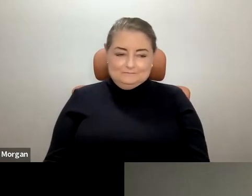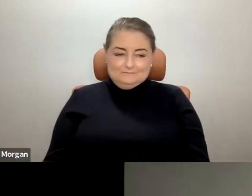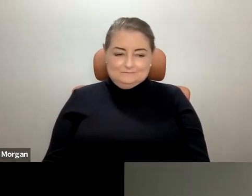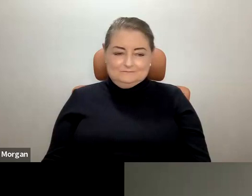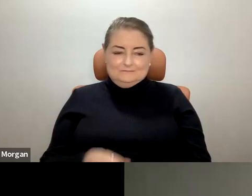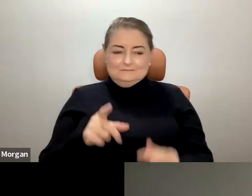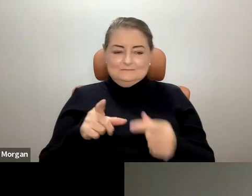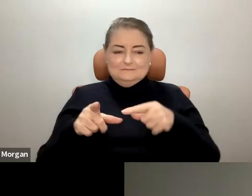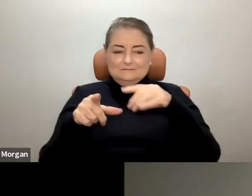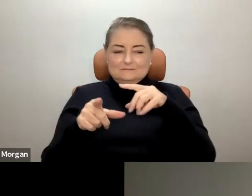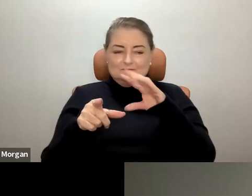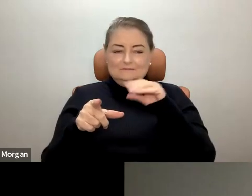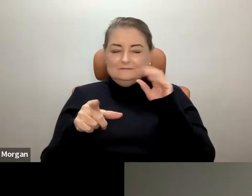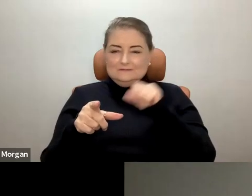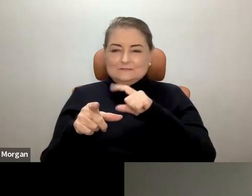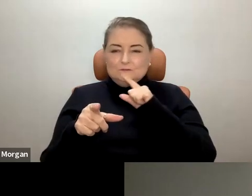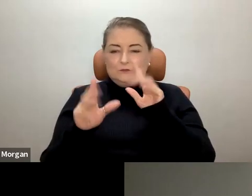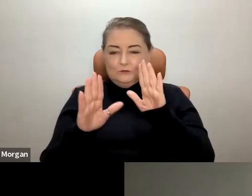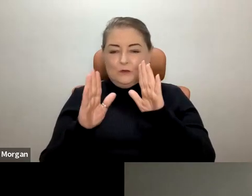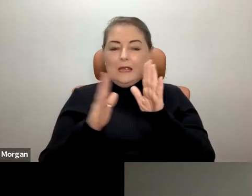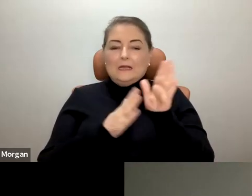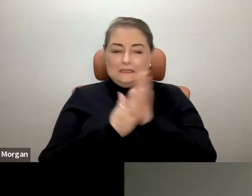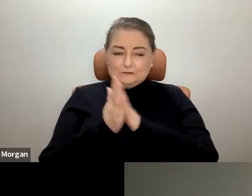think it's, it's a really great initiative to have like to get